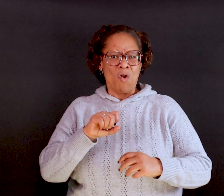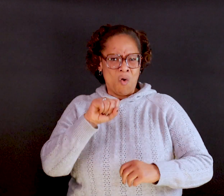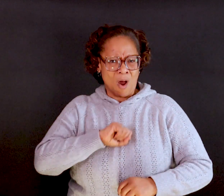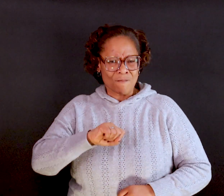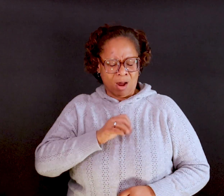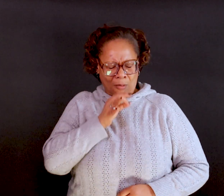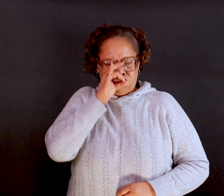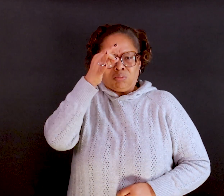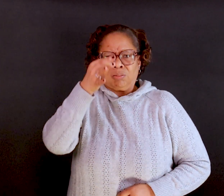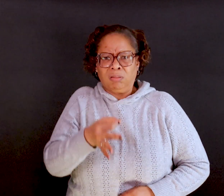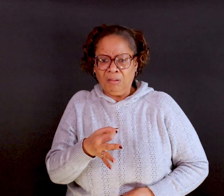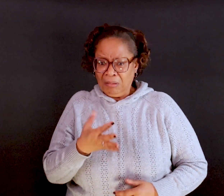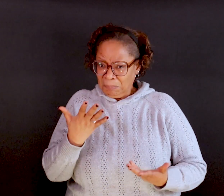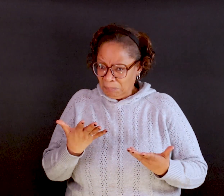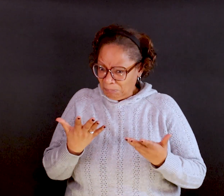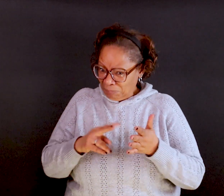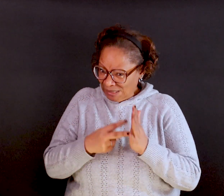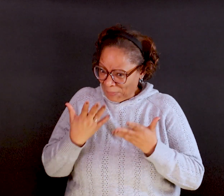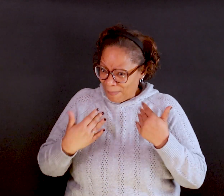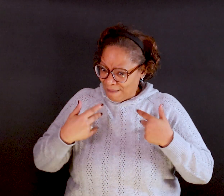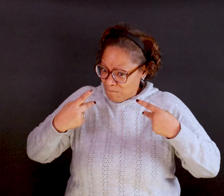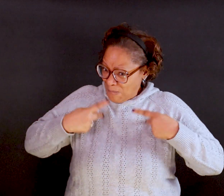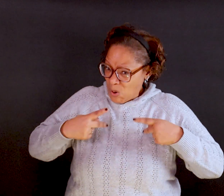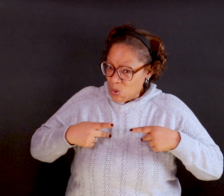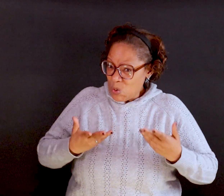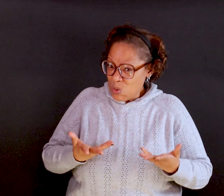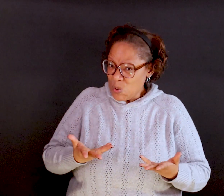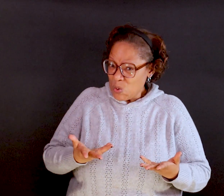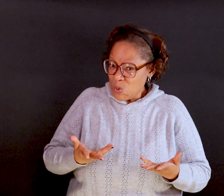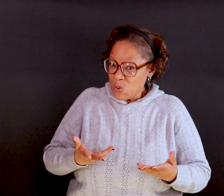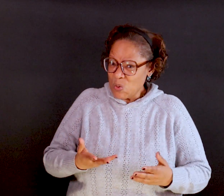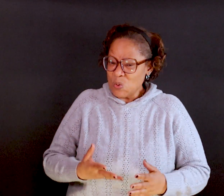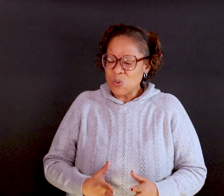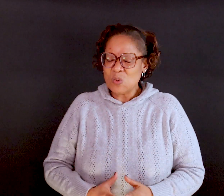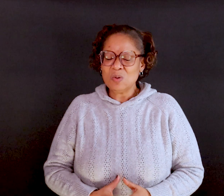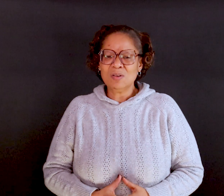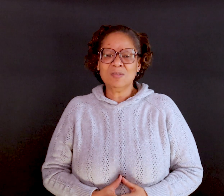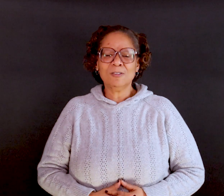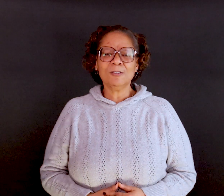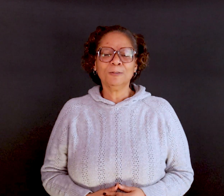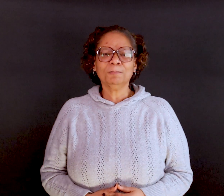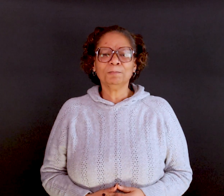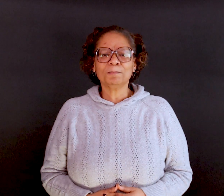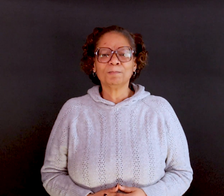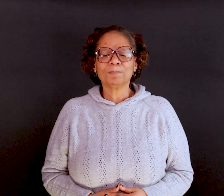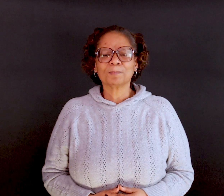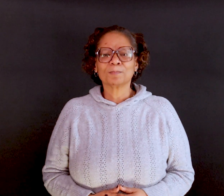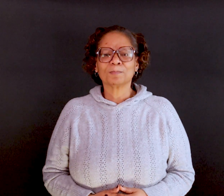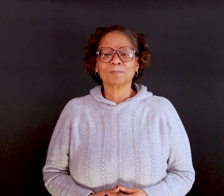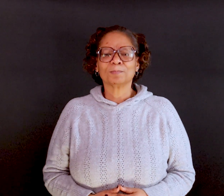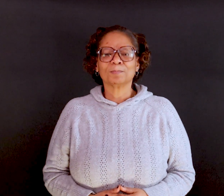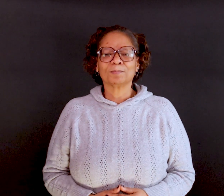Coughing up mucus/ lung congestion Indicator of pneumonia